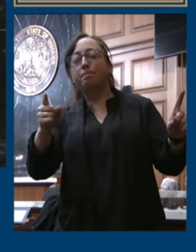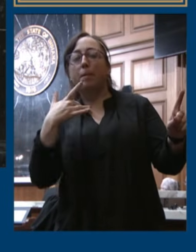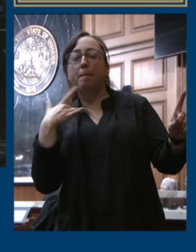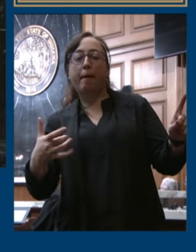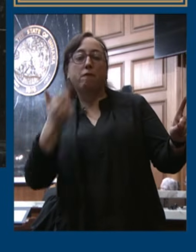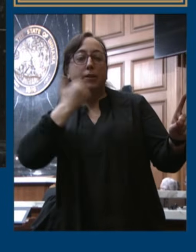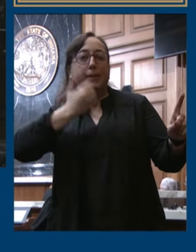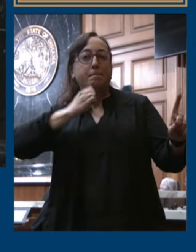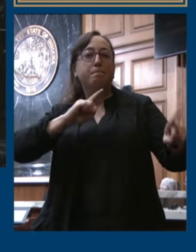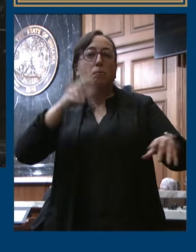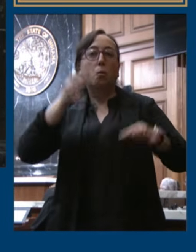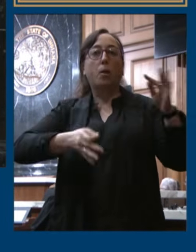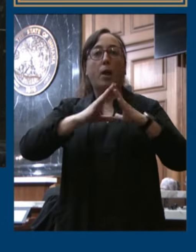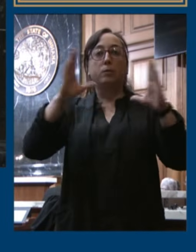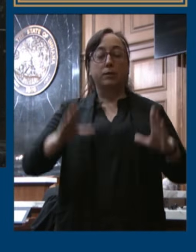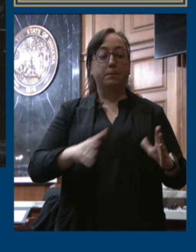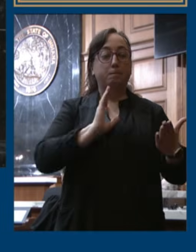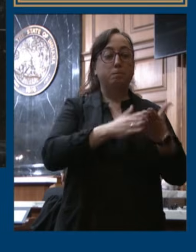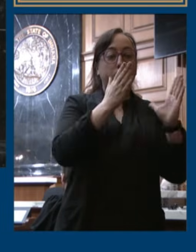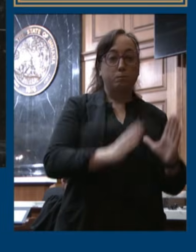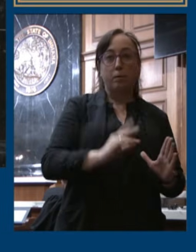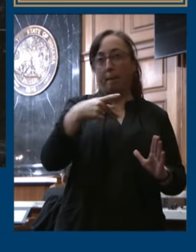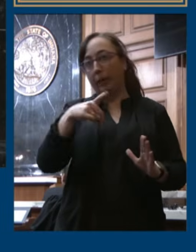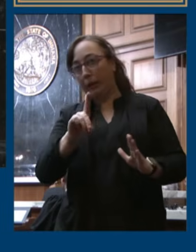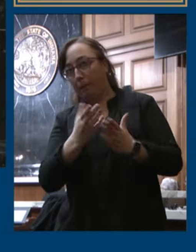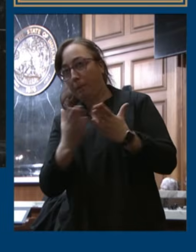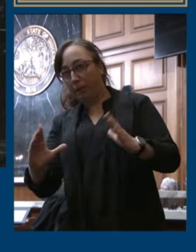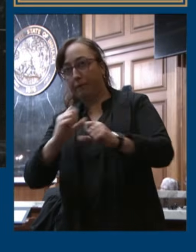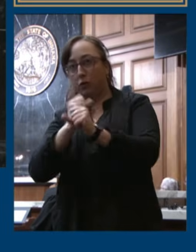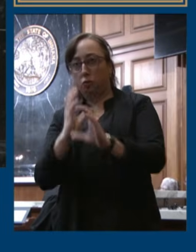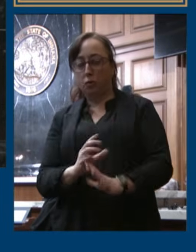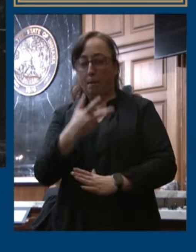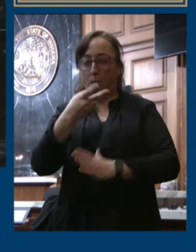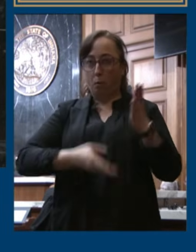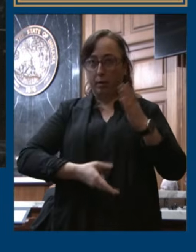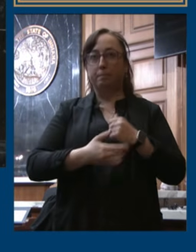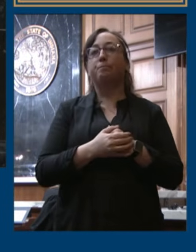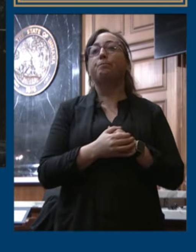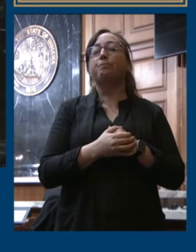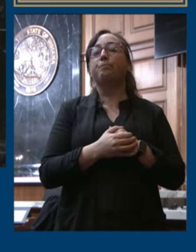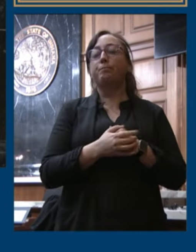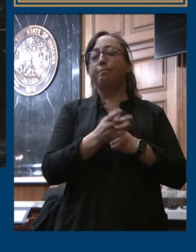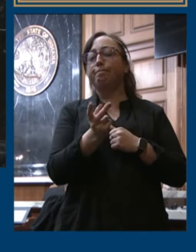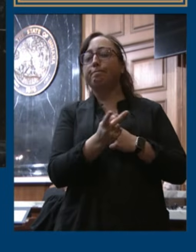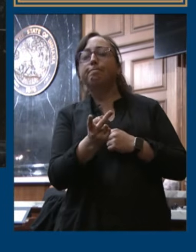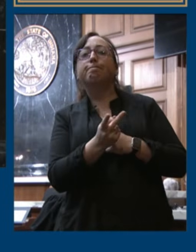SO THIS 12TH TIME I STAND BEFORE YOU AS YOUR CHIEF JUSTICE, I WANT TO HIGHLIGHT TWO GROUPS OF PEOPLE WHO STAND IN OUR COURTHOUSES EVERY DAY: PROSECUTORS AND PUBLIC DEFENDERS.